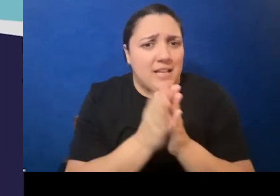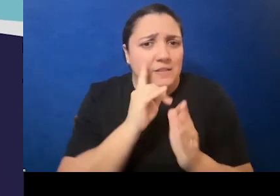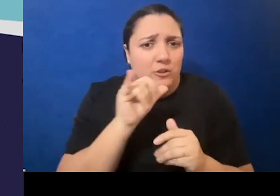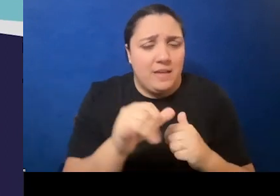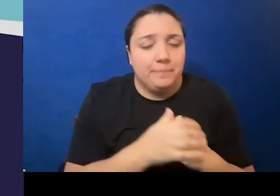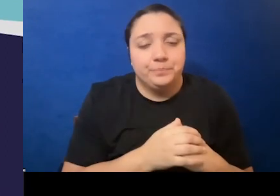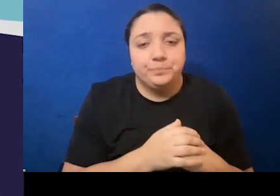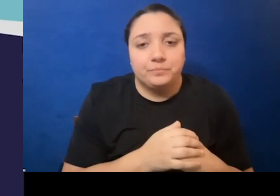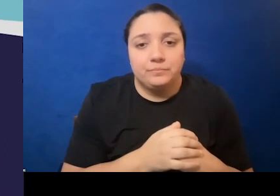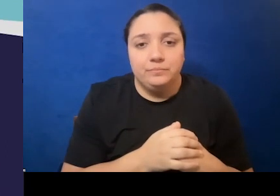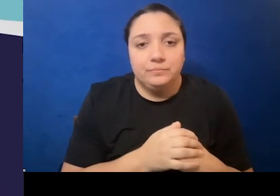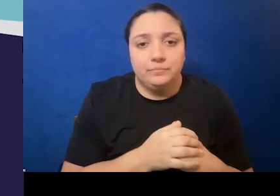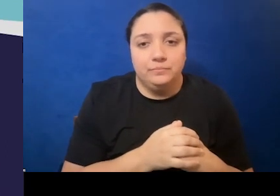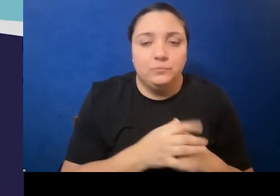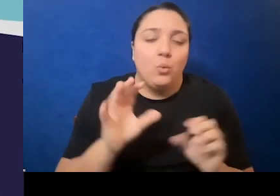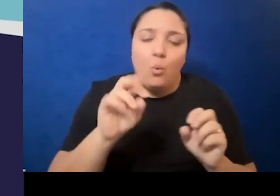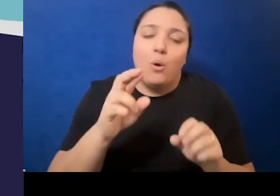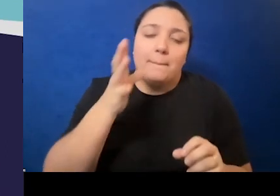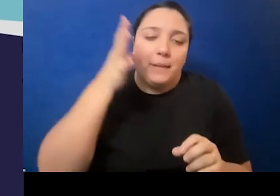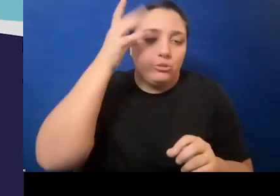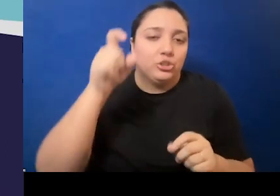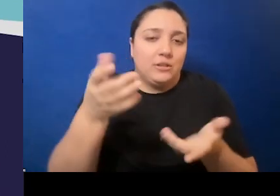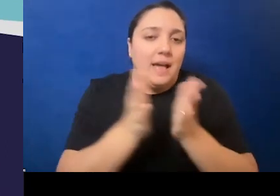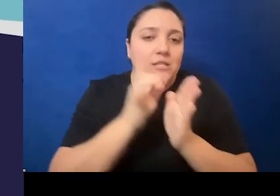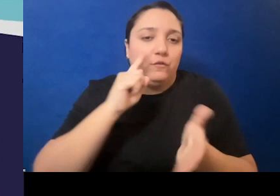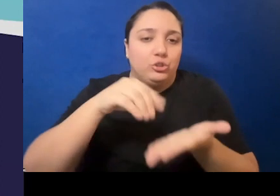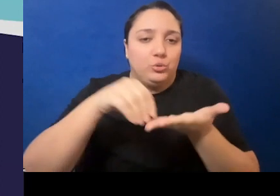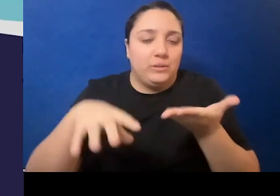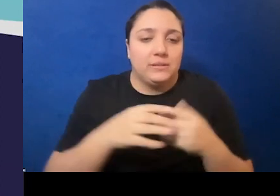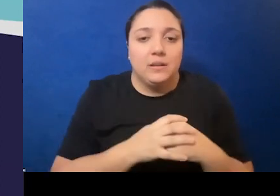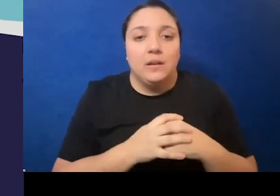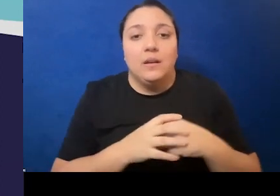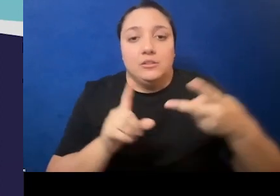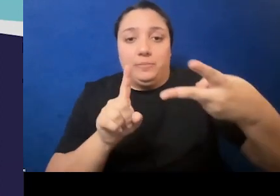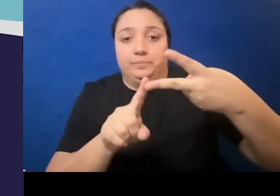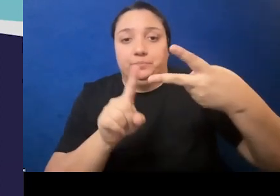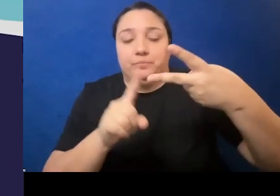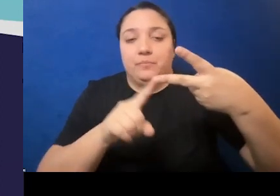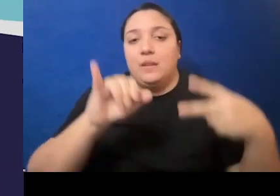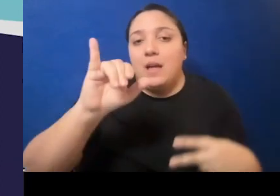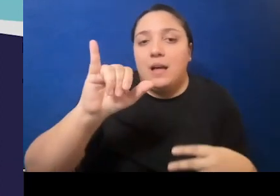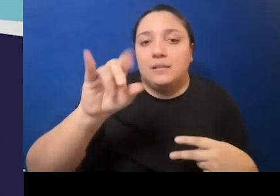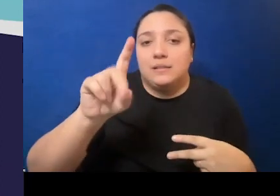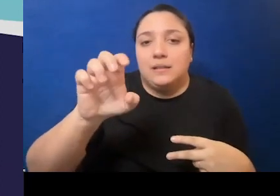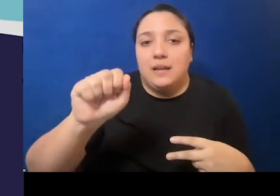IS SOMETHING THAT THE STUDENTS SHOULD ASK FOR OR PARENTS ASK